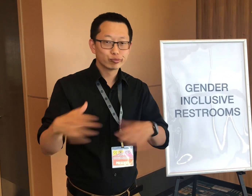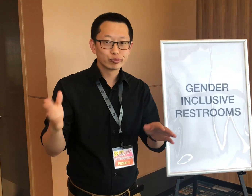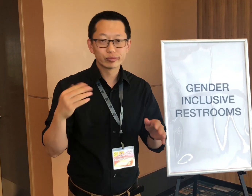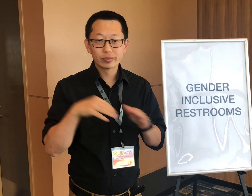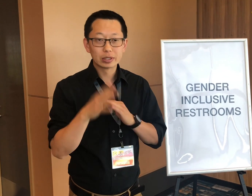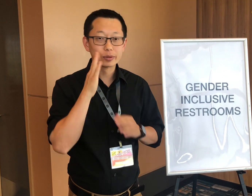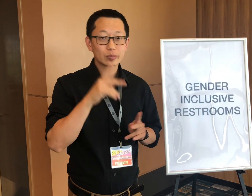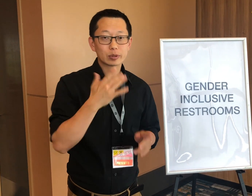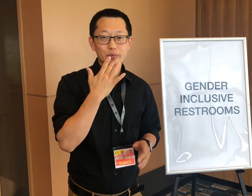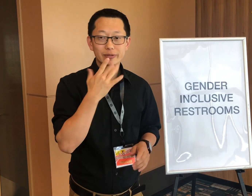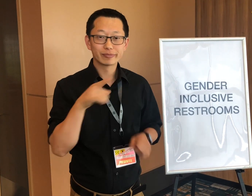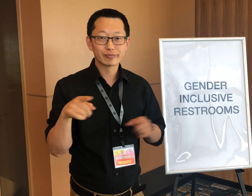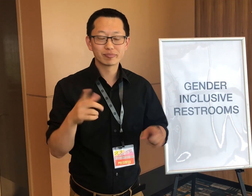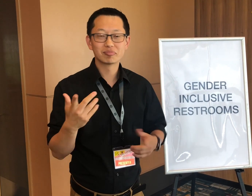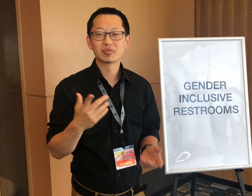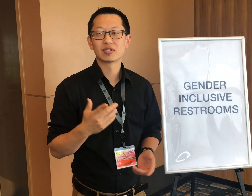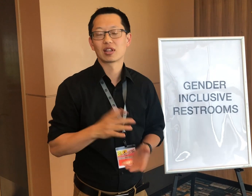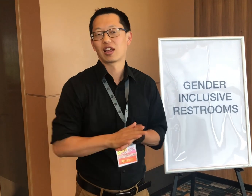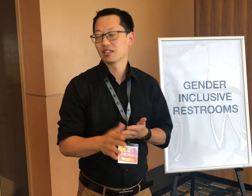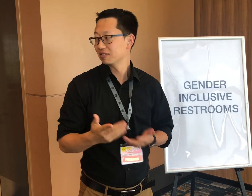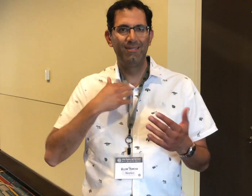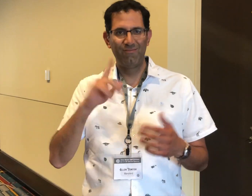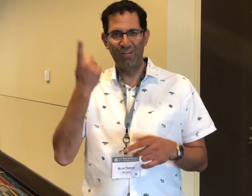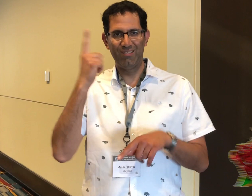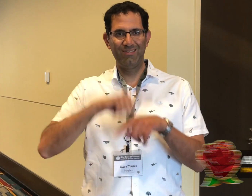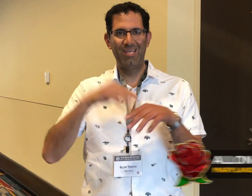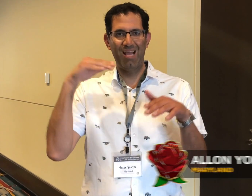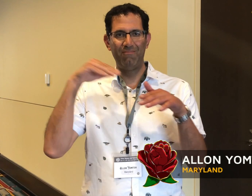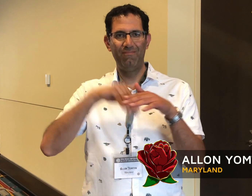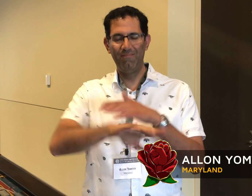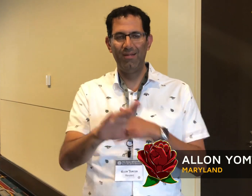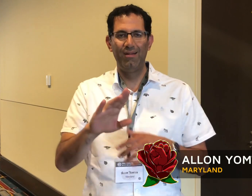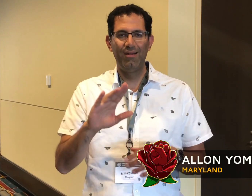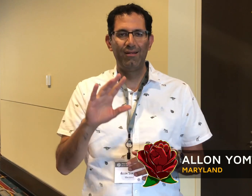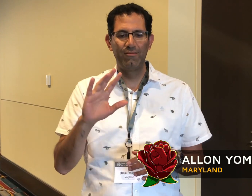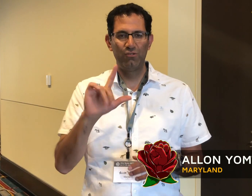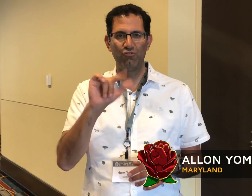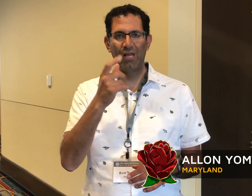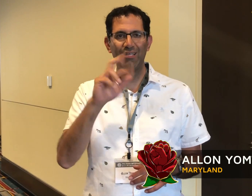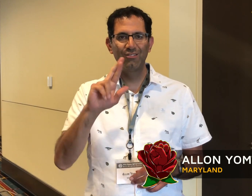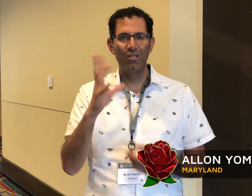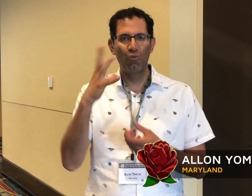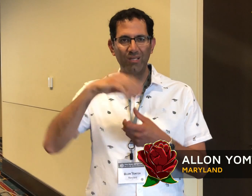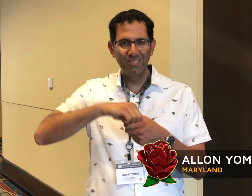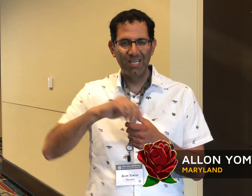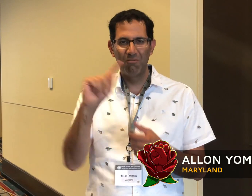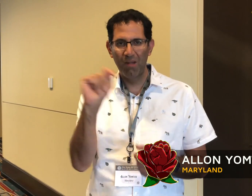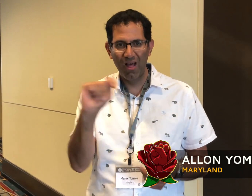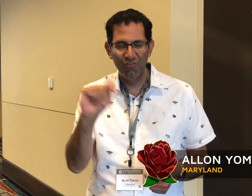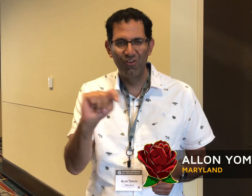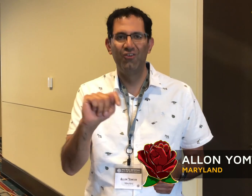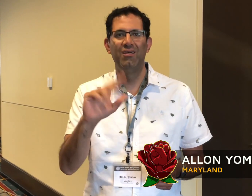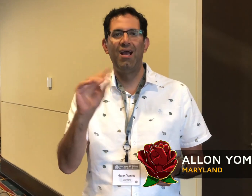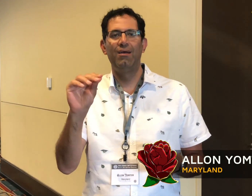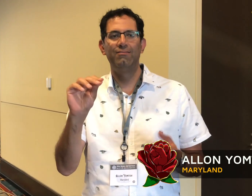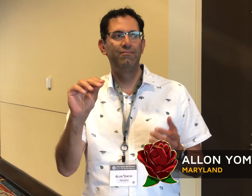but now it’s inclusive. People have their preferences. It’s my first time using a gender inclusive bathroom and I